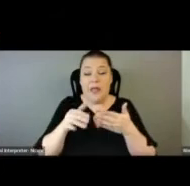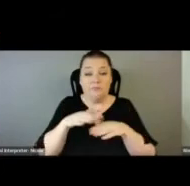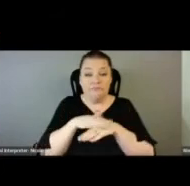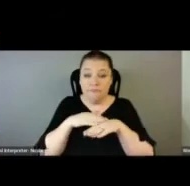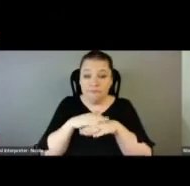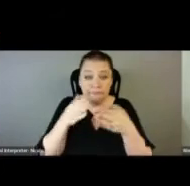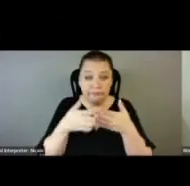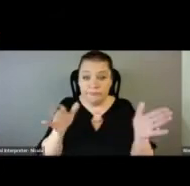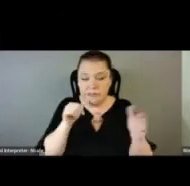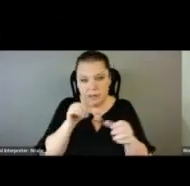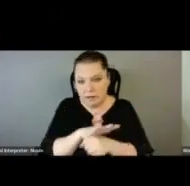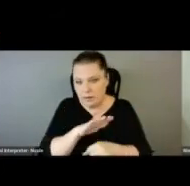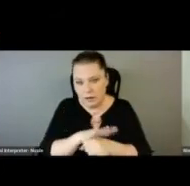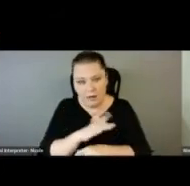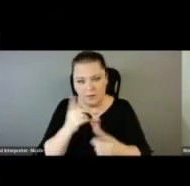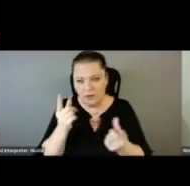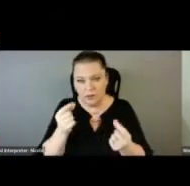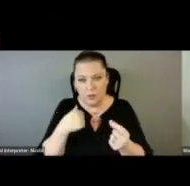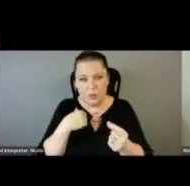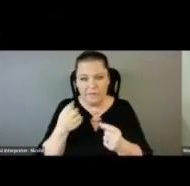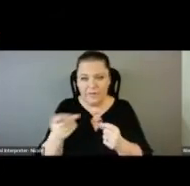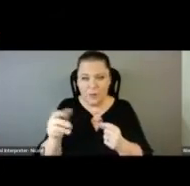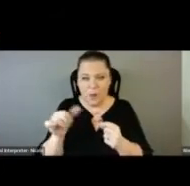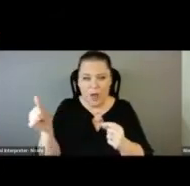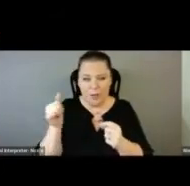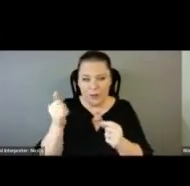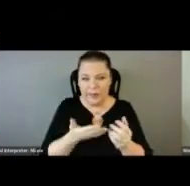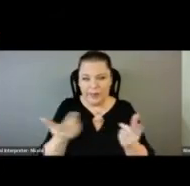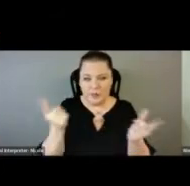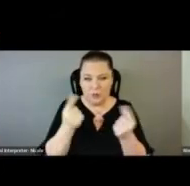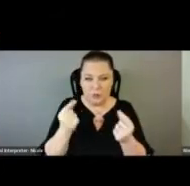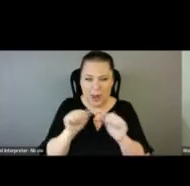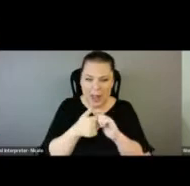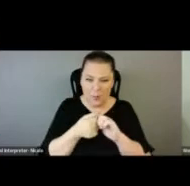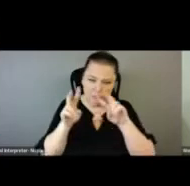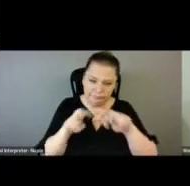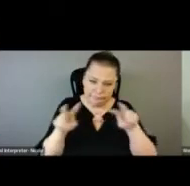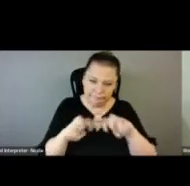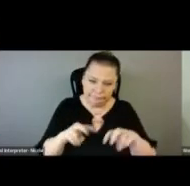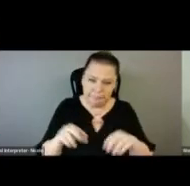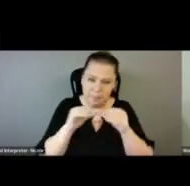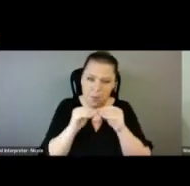there's a couple different strategies, we also have to look a little bit deeper at the data. So the first thing is we can